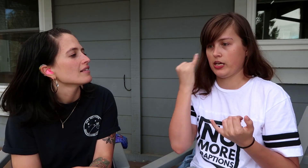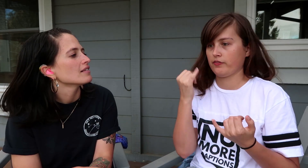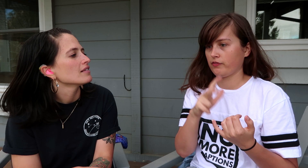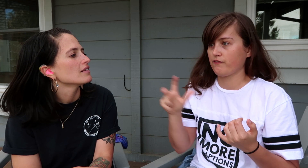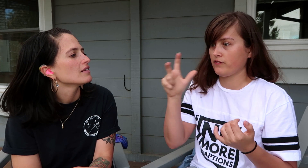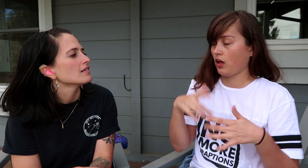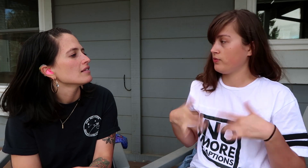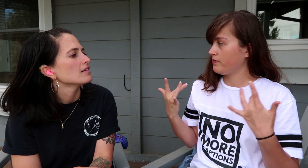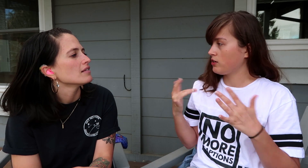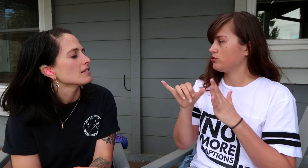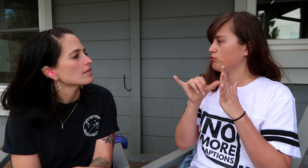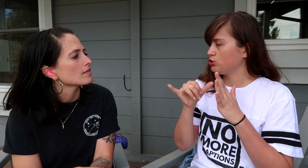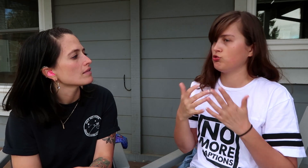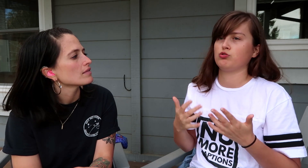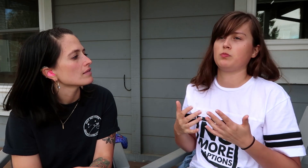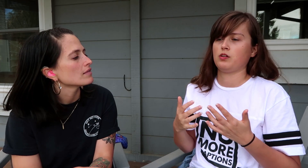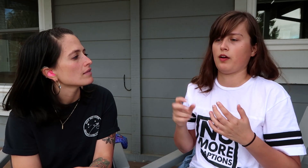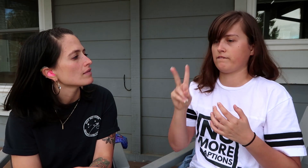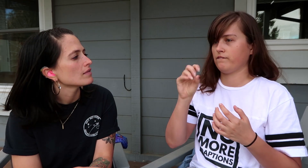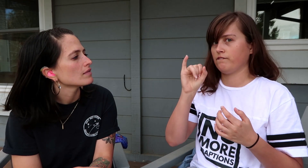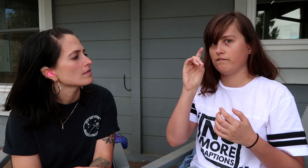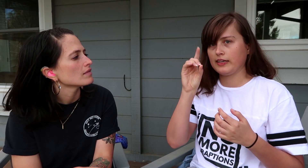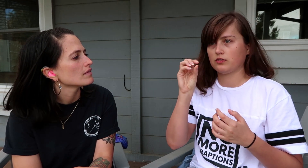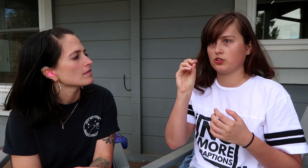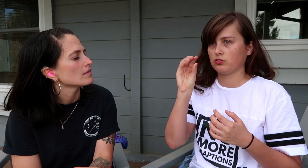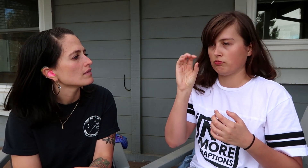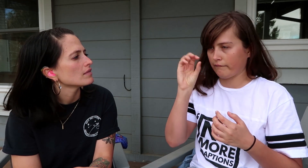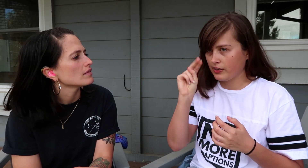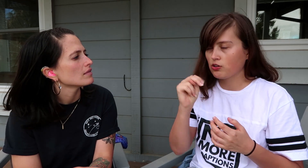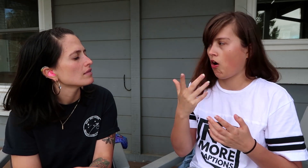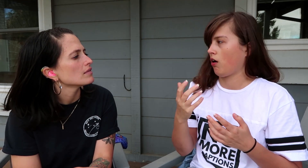If I fly to events, like YouTube's VidCon,